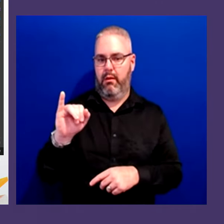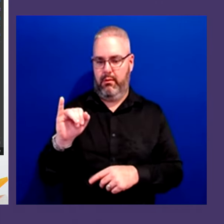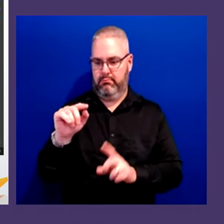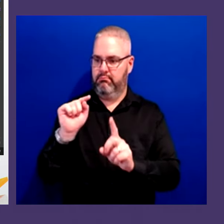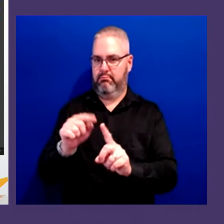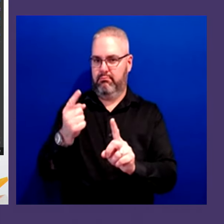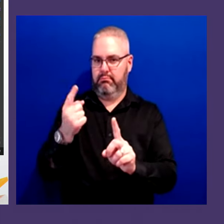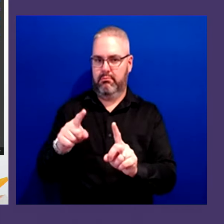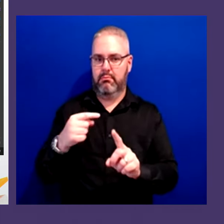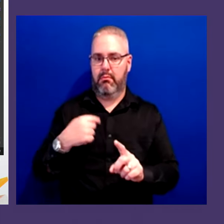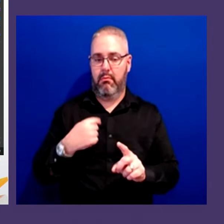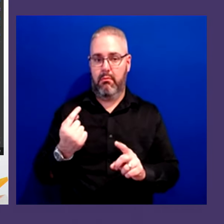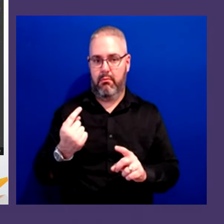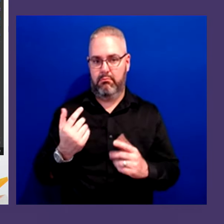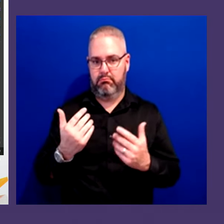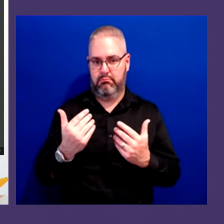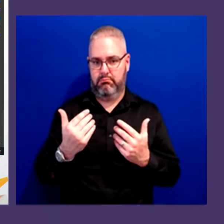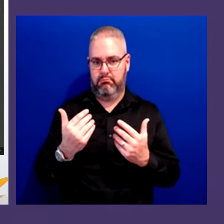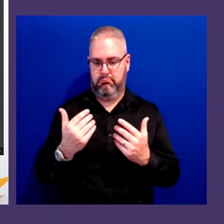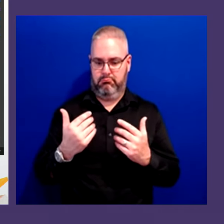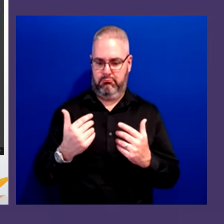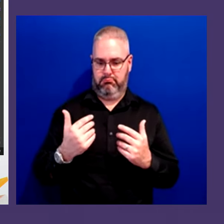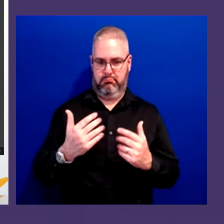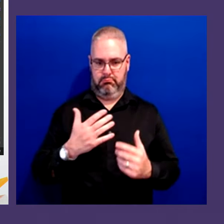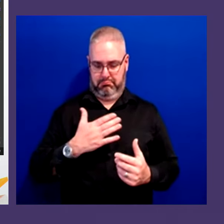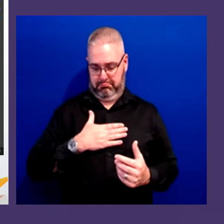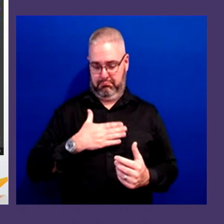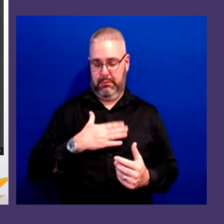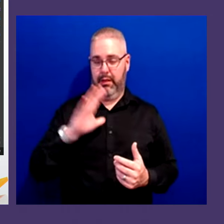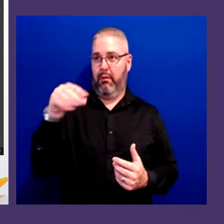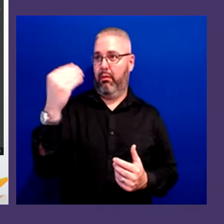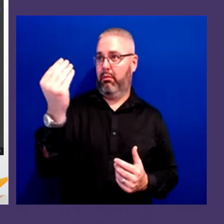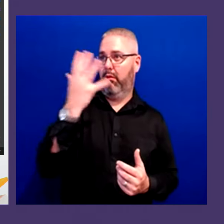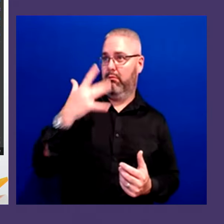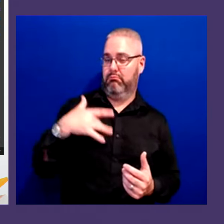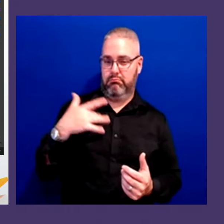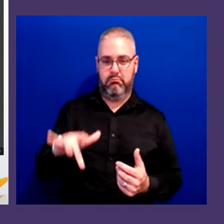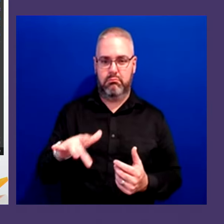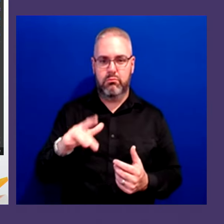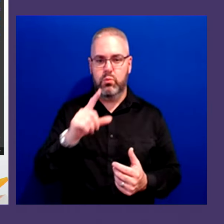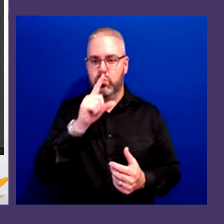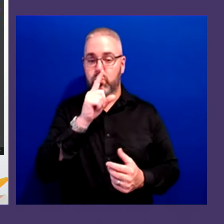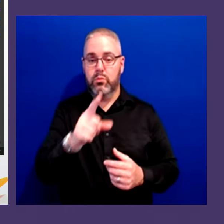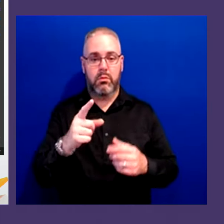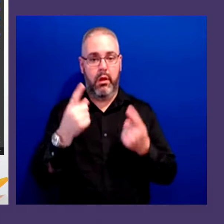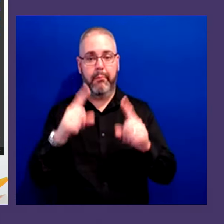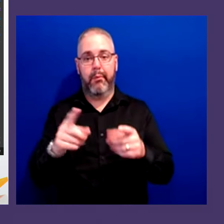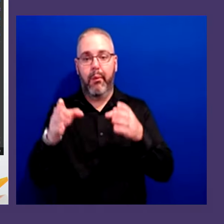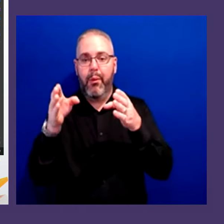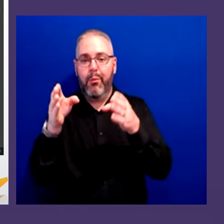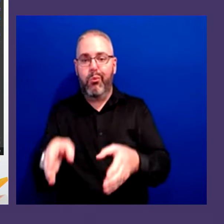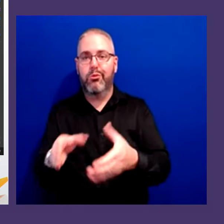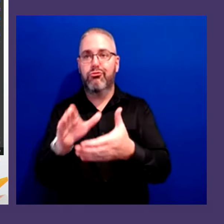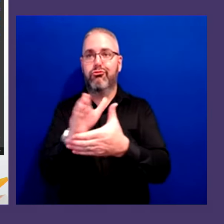I have, as I said, light sensitivity issues. It's an issue for me when somebody shares their screen in Teams that's white,